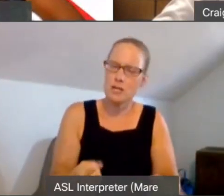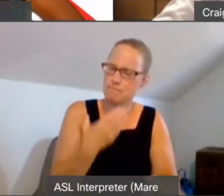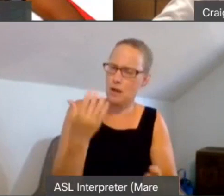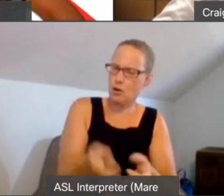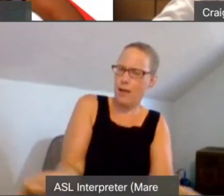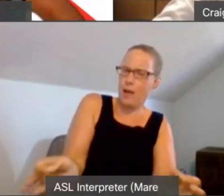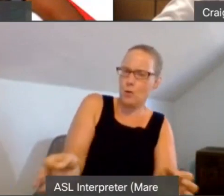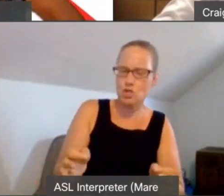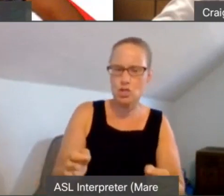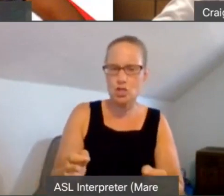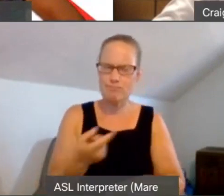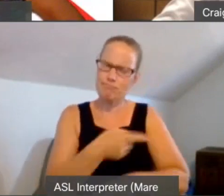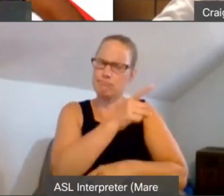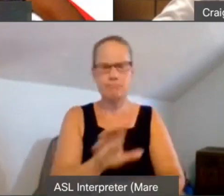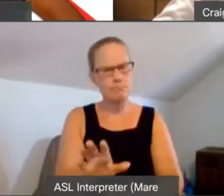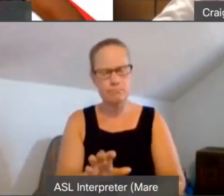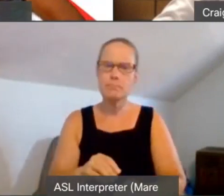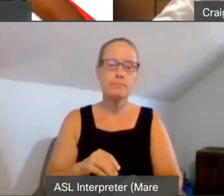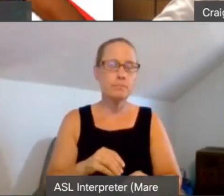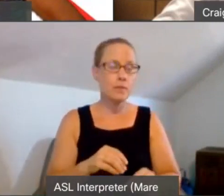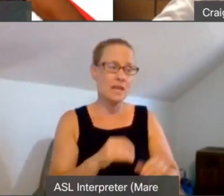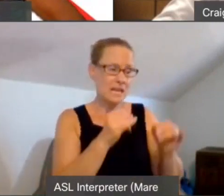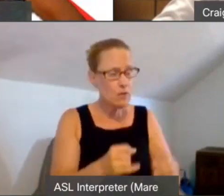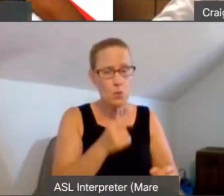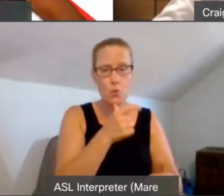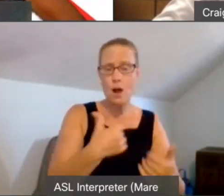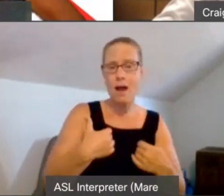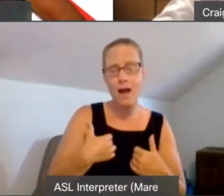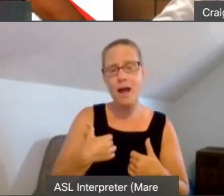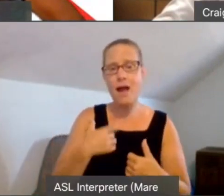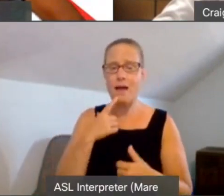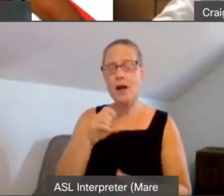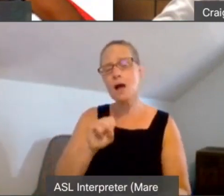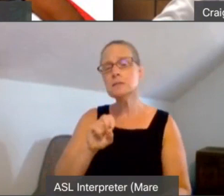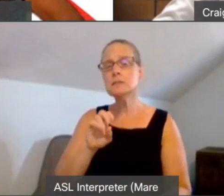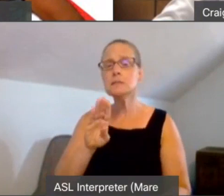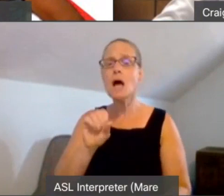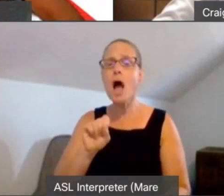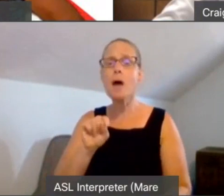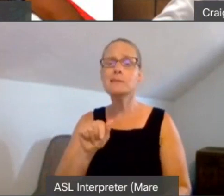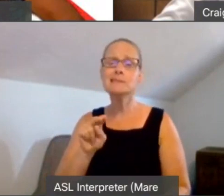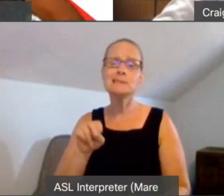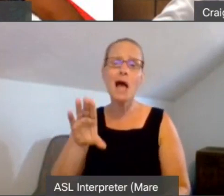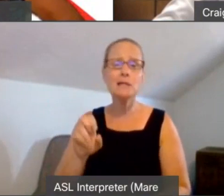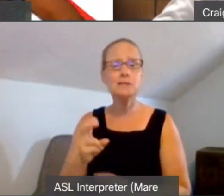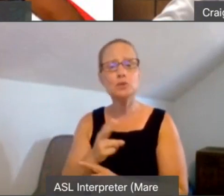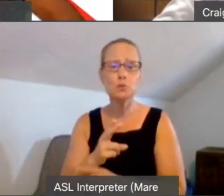you know, individual that has a substance use disorder. I don't even like the word disorder honestly, but that's just me.